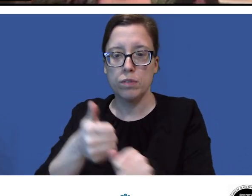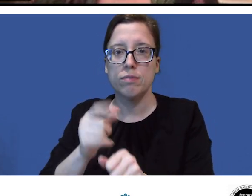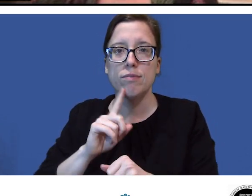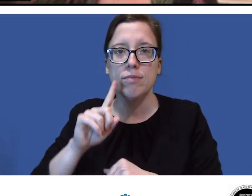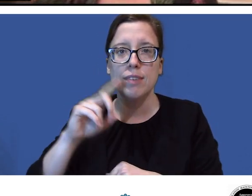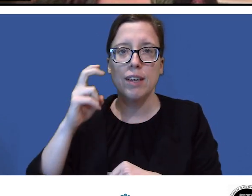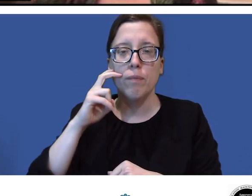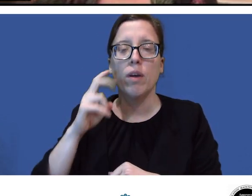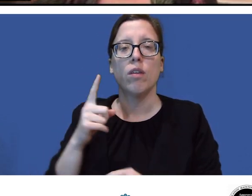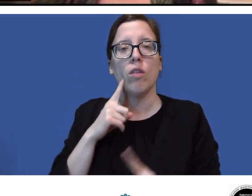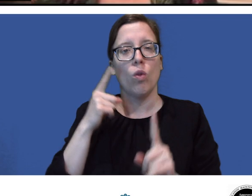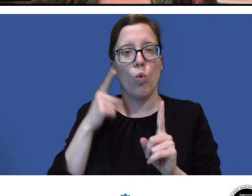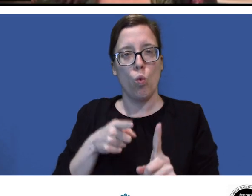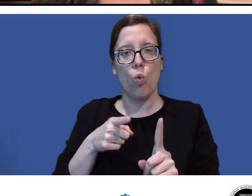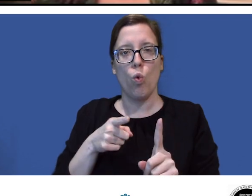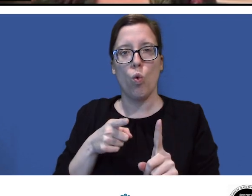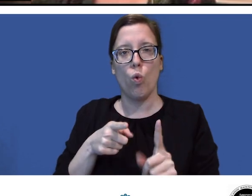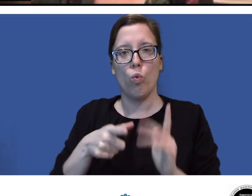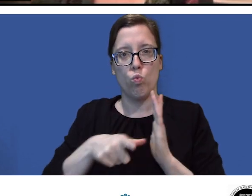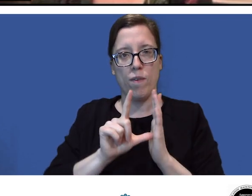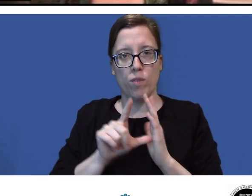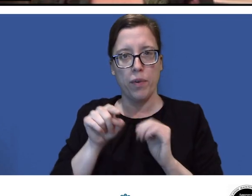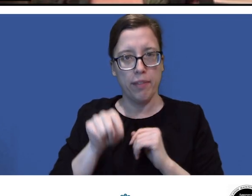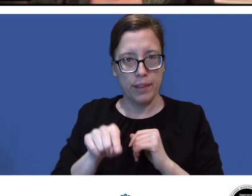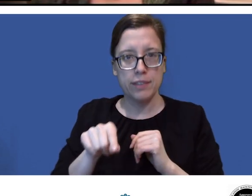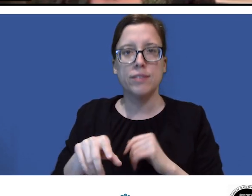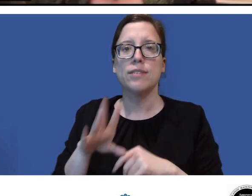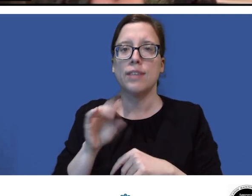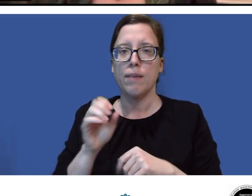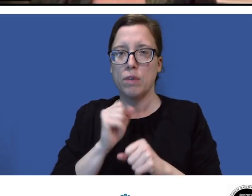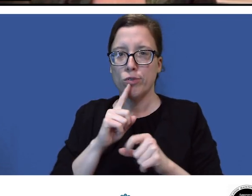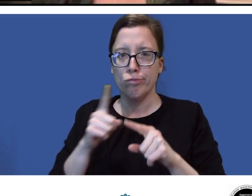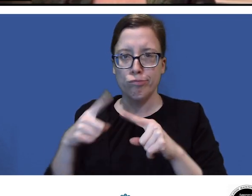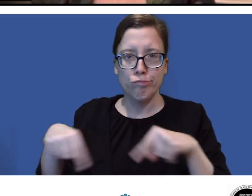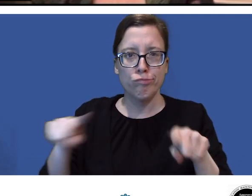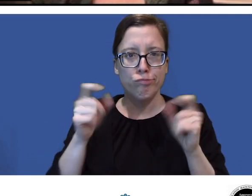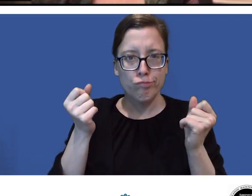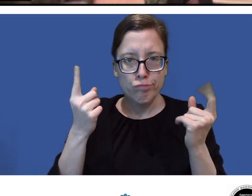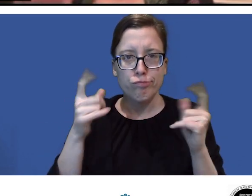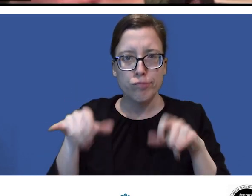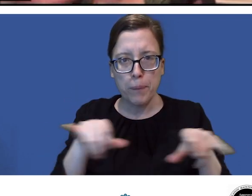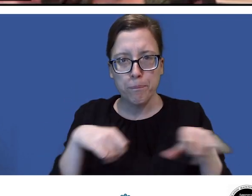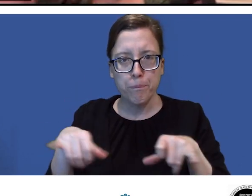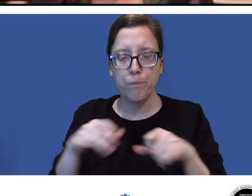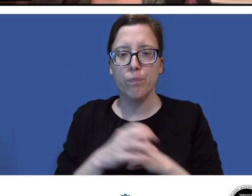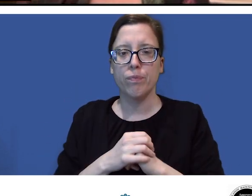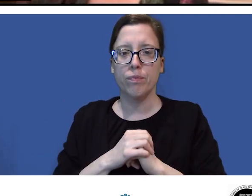get on the same page with each other. I will look with you at the main challenges